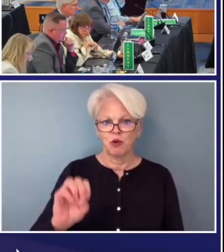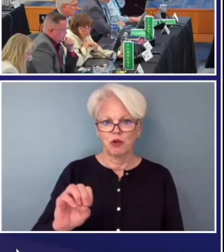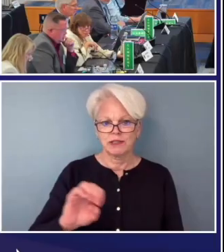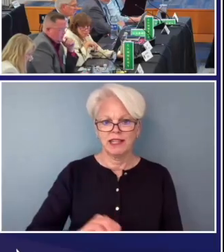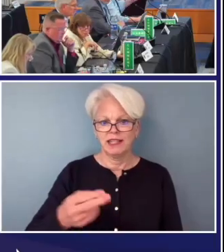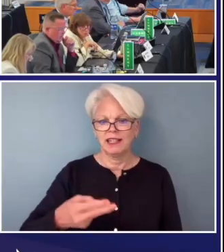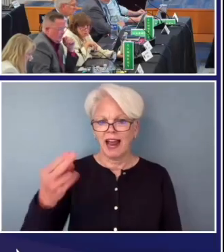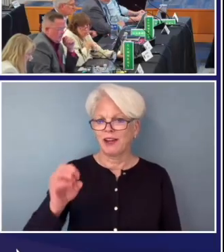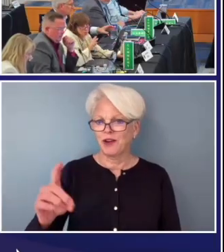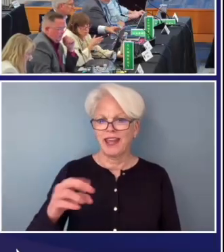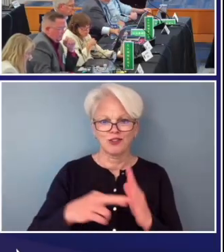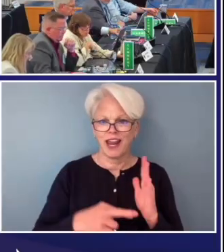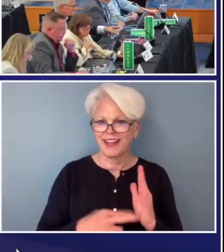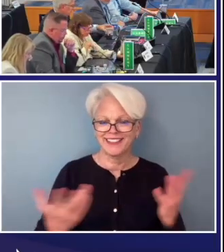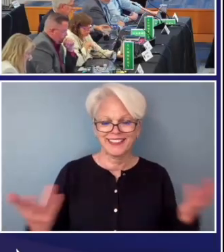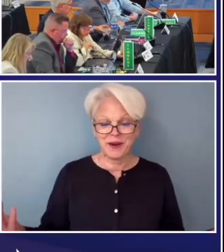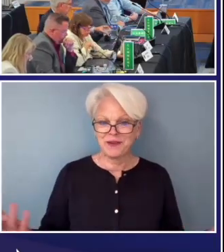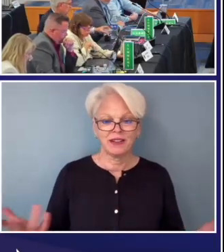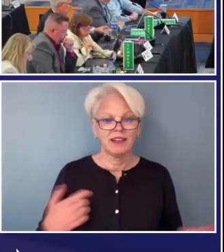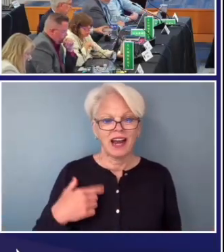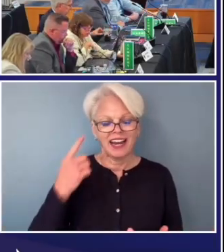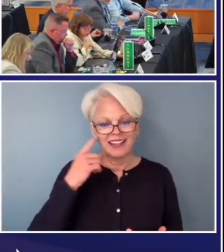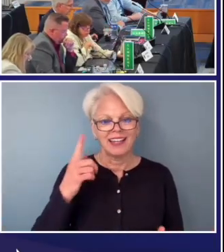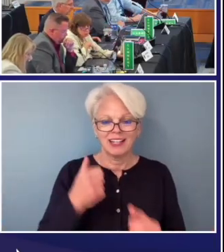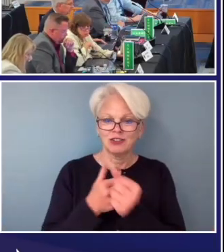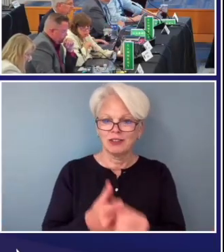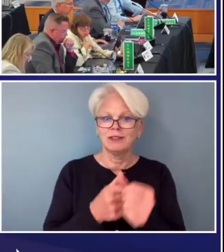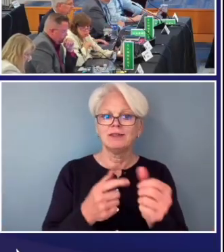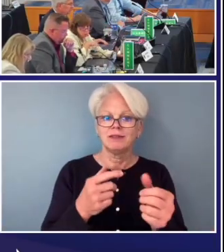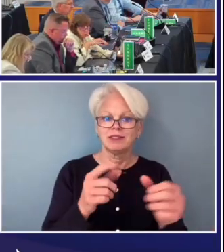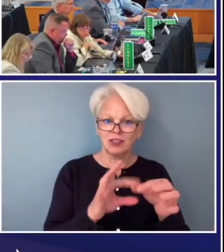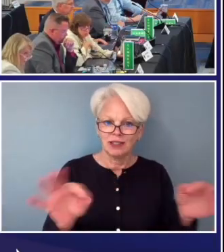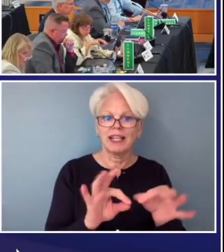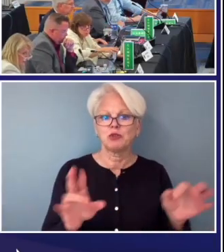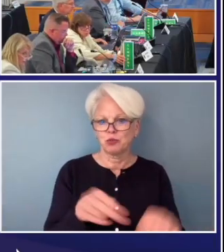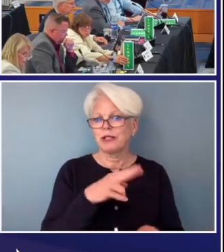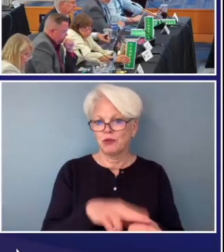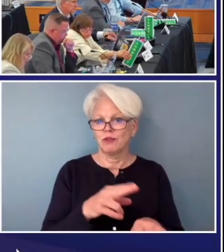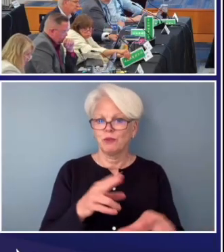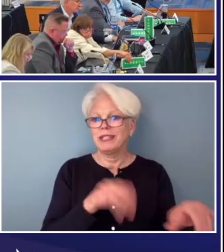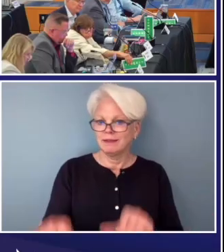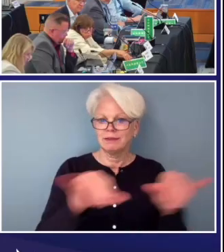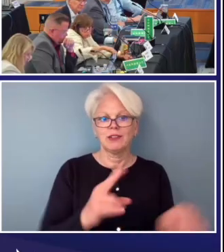So I just think it should conform to language that we usually use. So just take back. We can think about that.